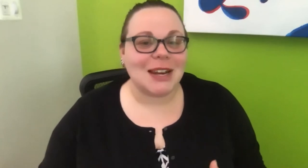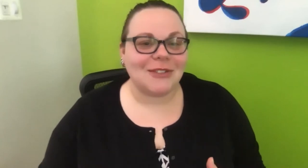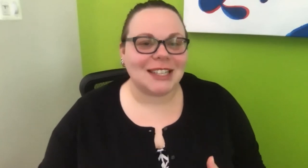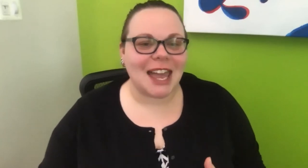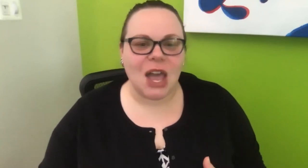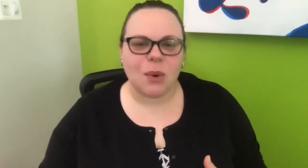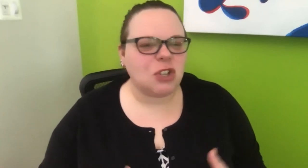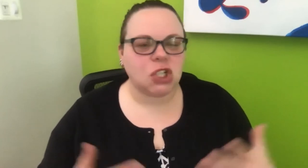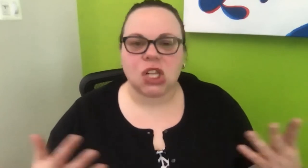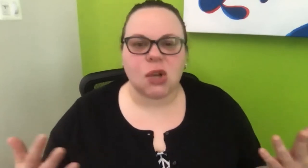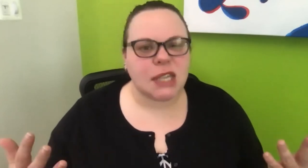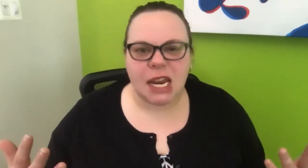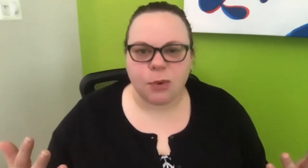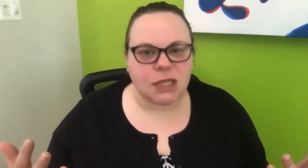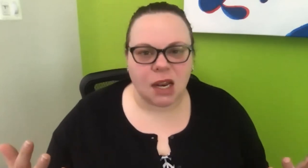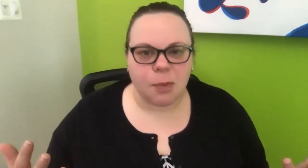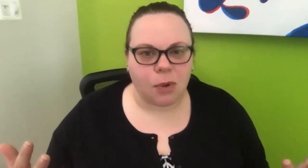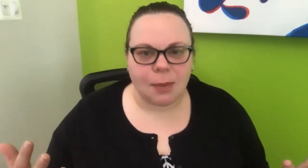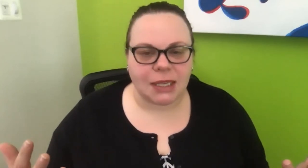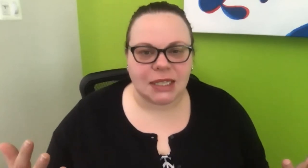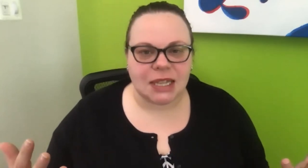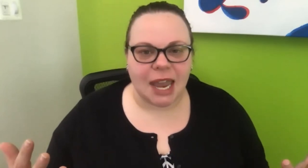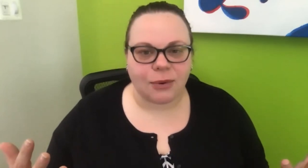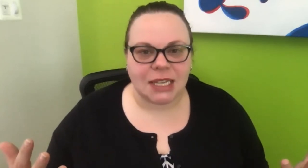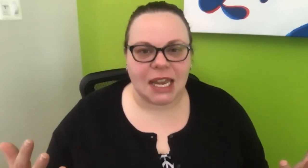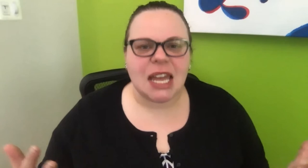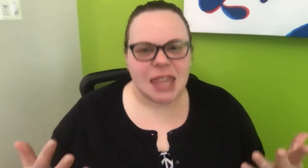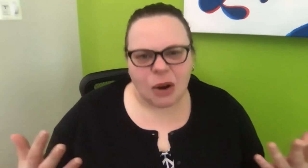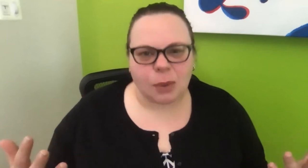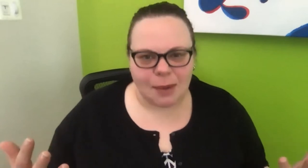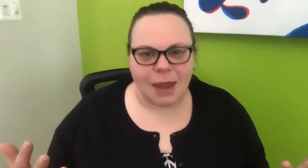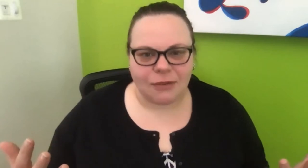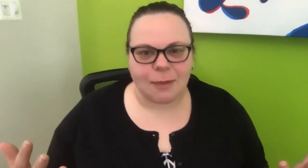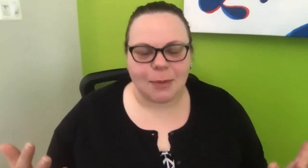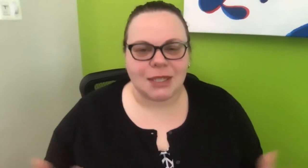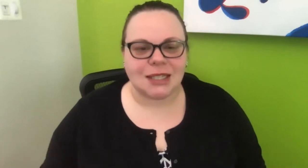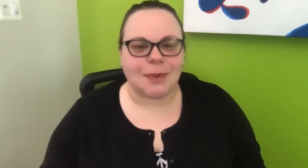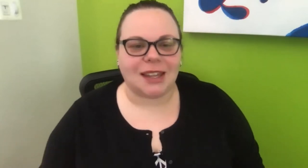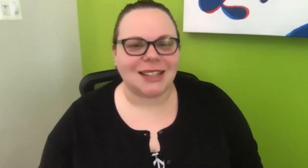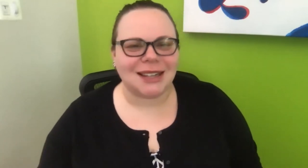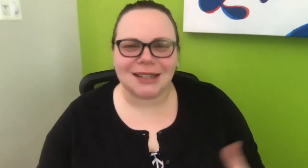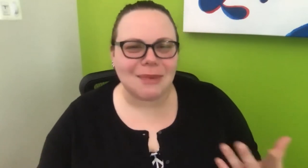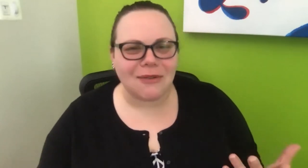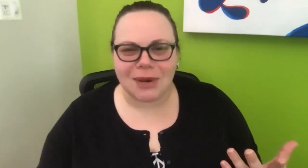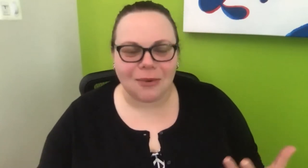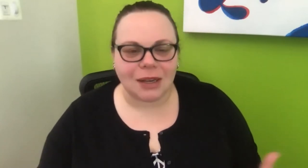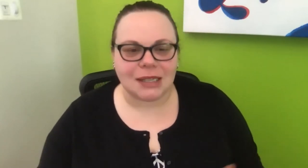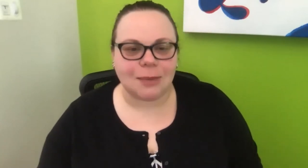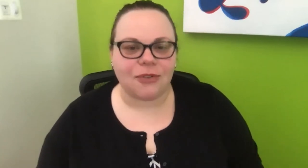“Why don’t you just close 80 percent of the polling places in the county? That’ll really benefit people with disabilities.” That doesn’t make voting more accessible for anyone.